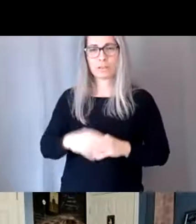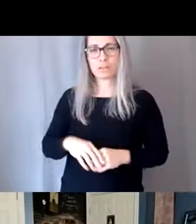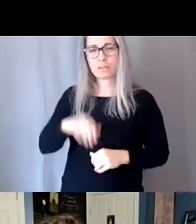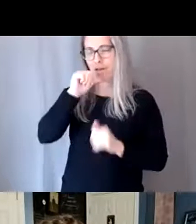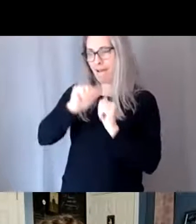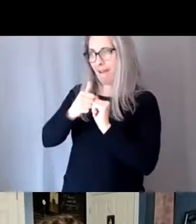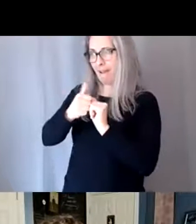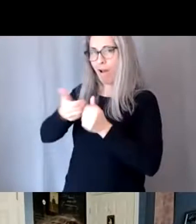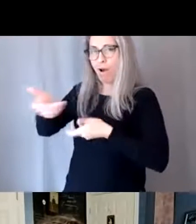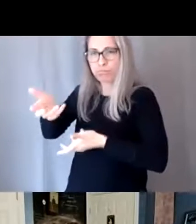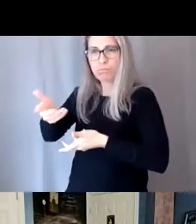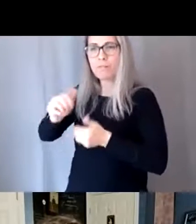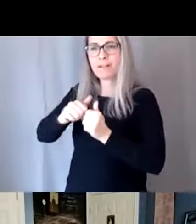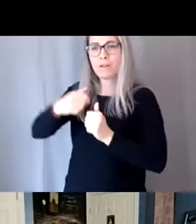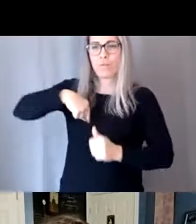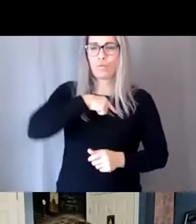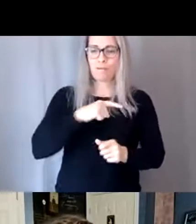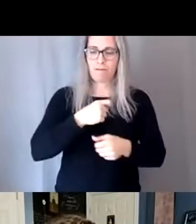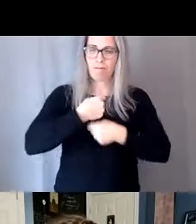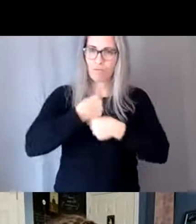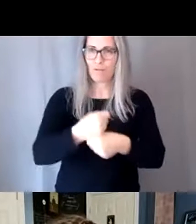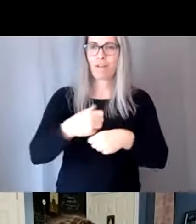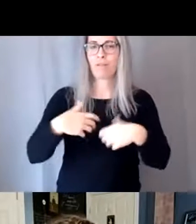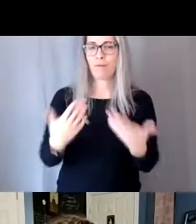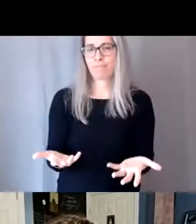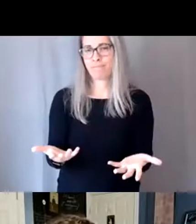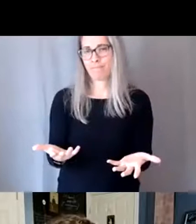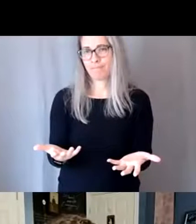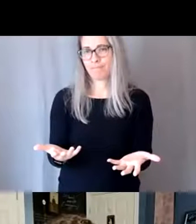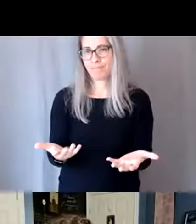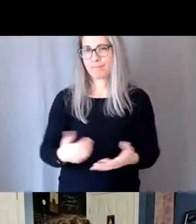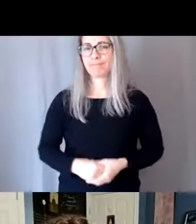but what we have created